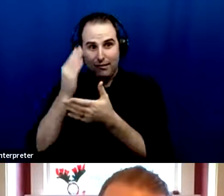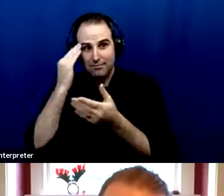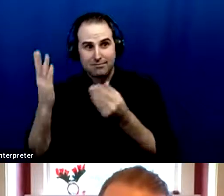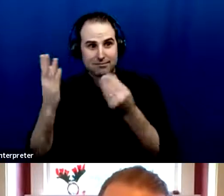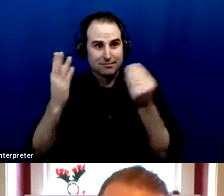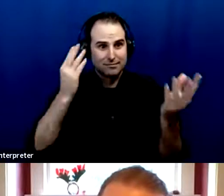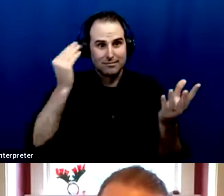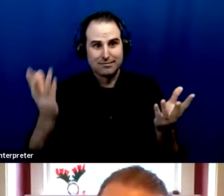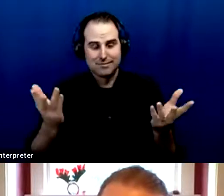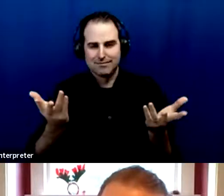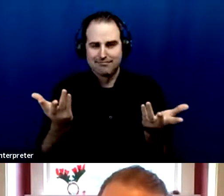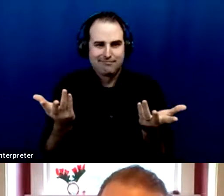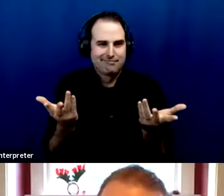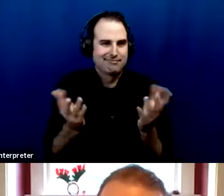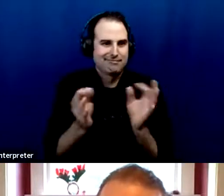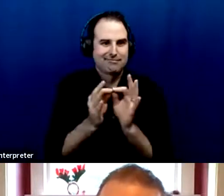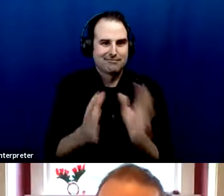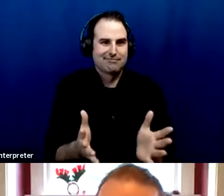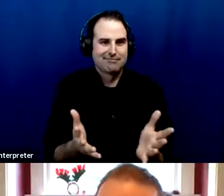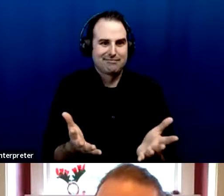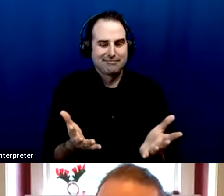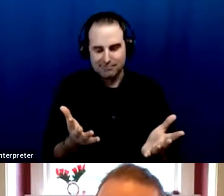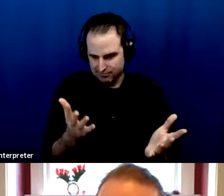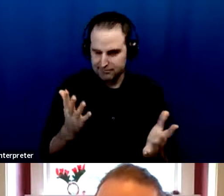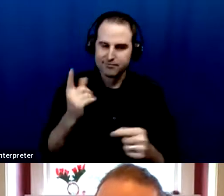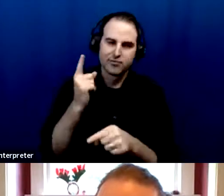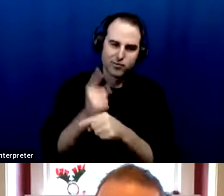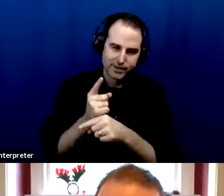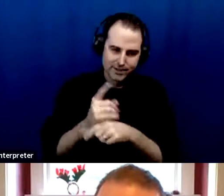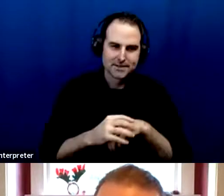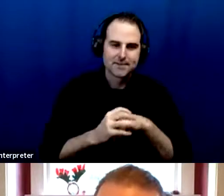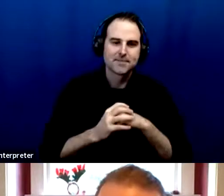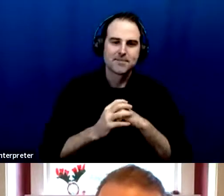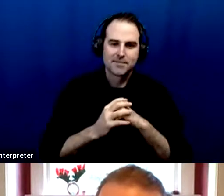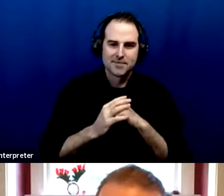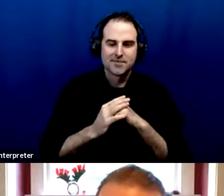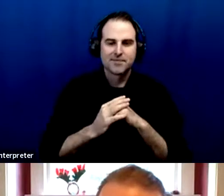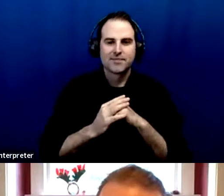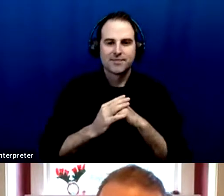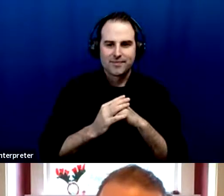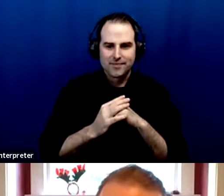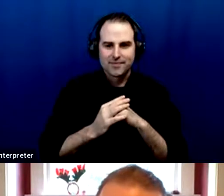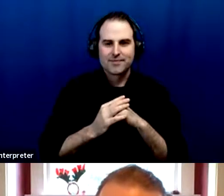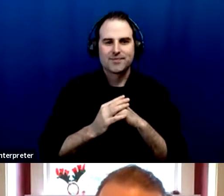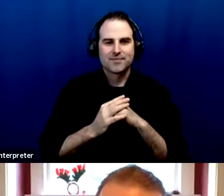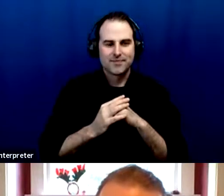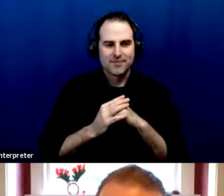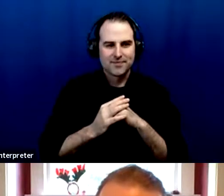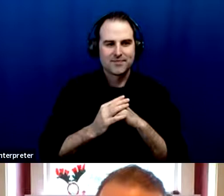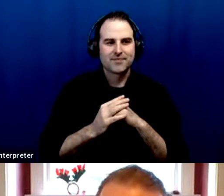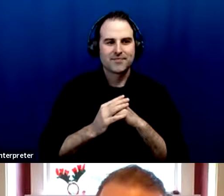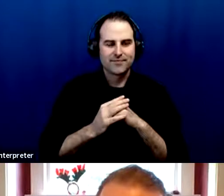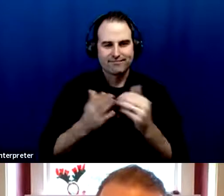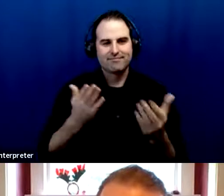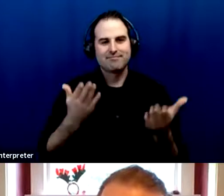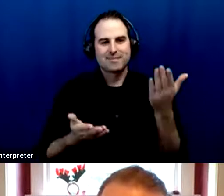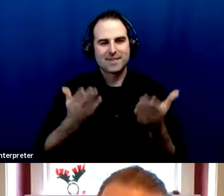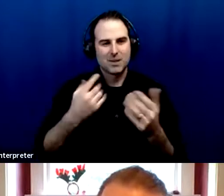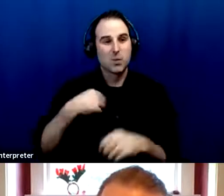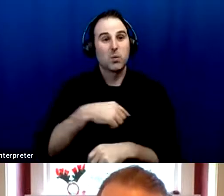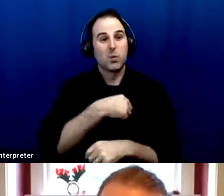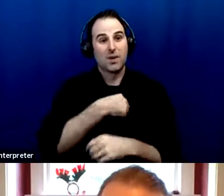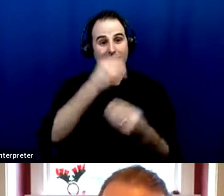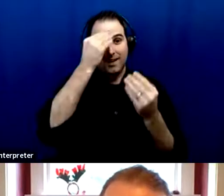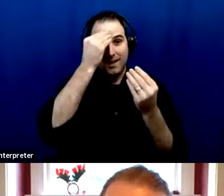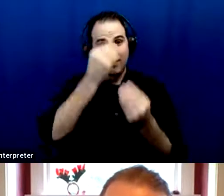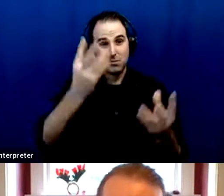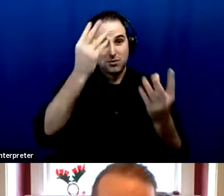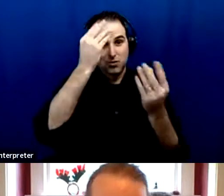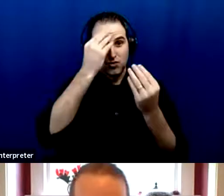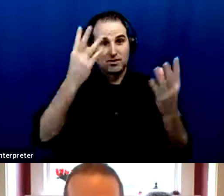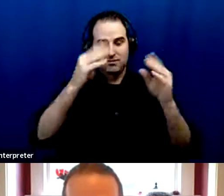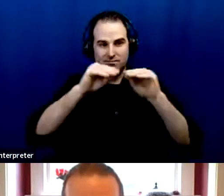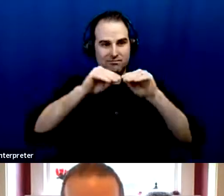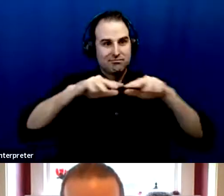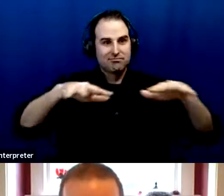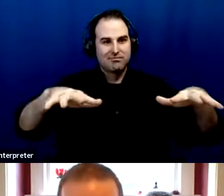Correct. Yes. So, perhaps we need to do a better job of getting out the information to the campus that only full time faculty have